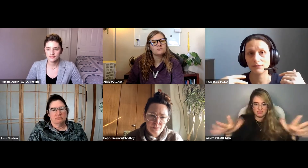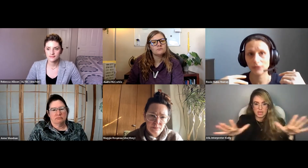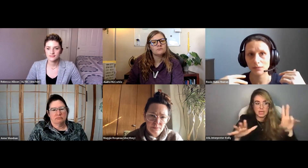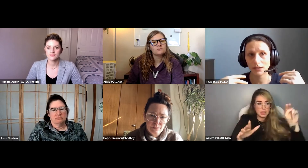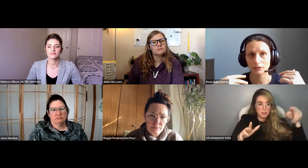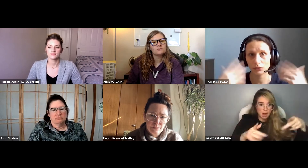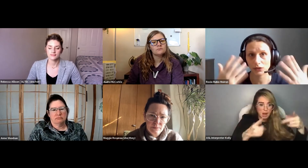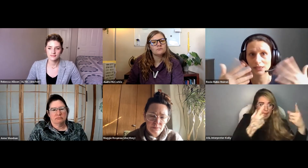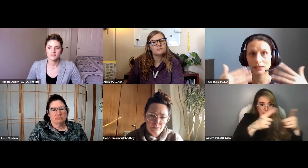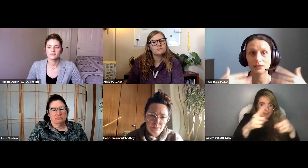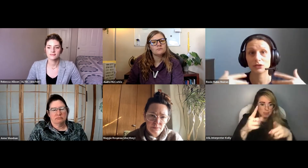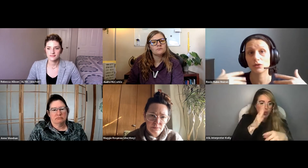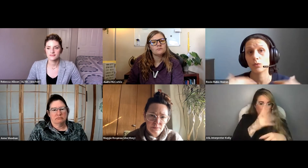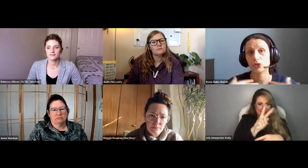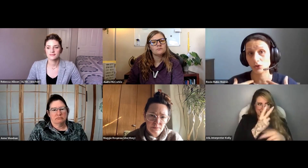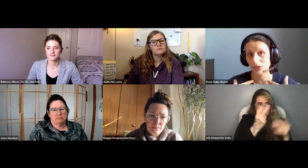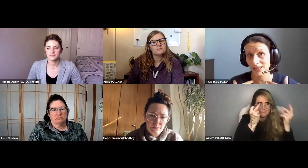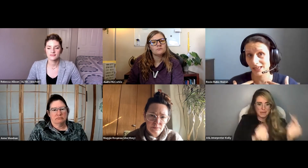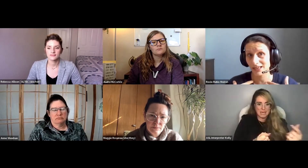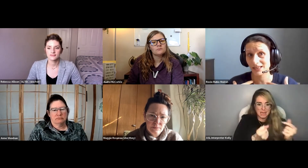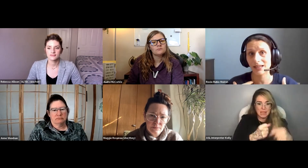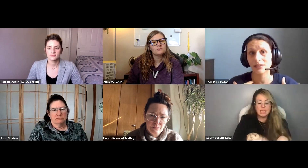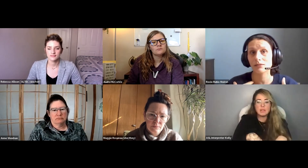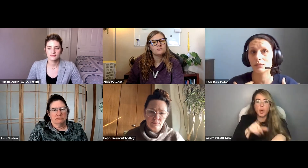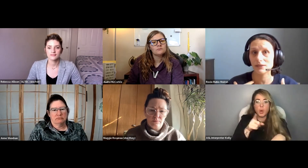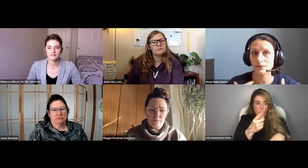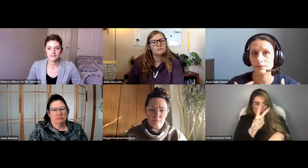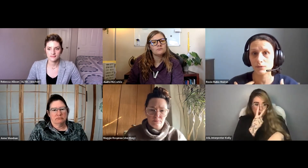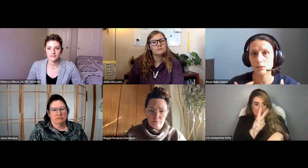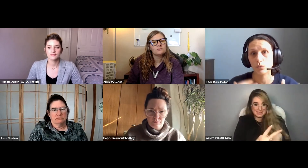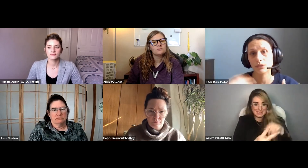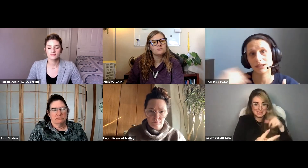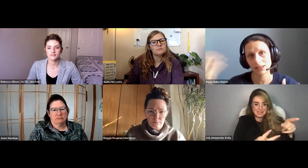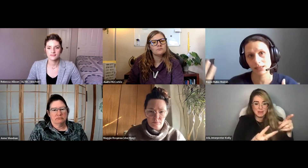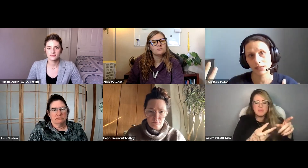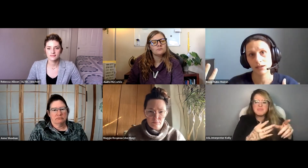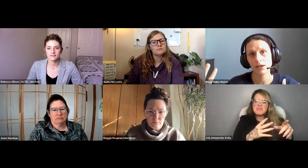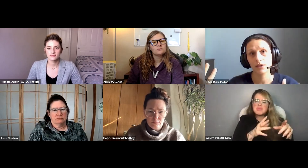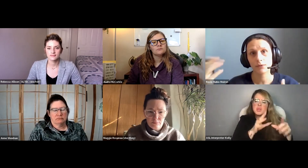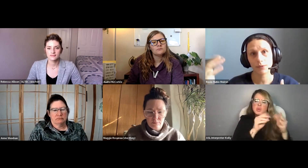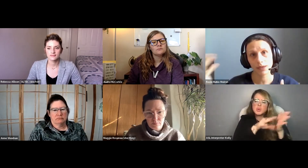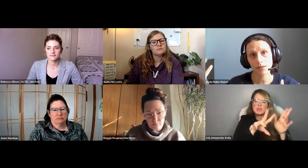feedback. You can see it. So what you see, it's a little bit different from what they see. For them